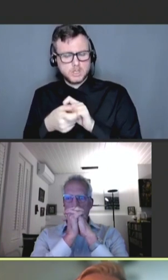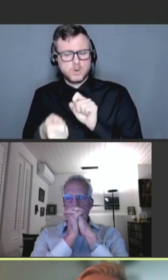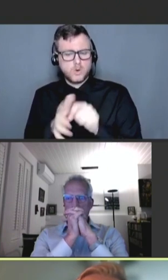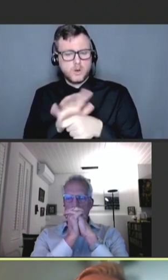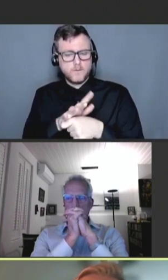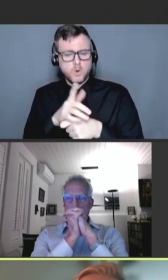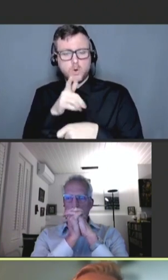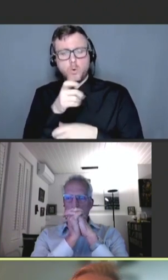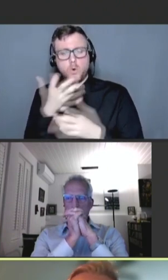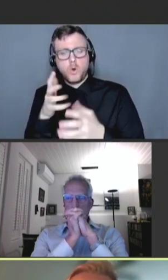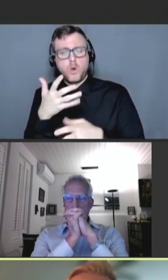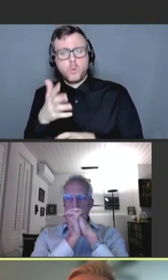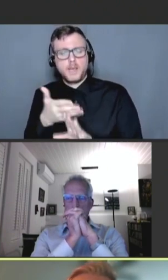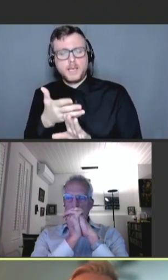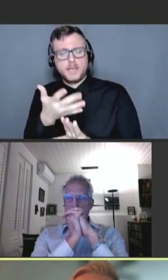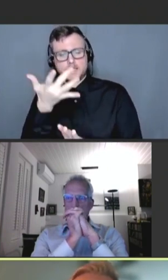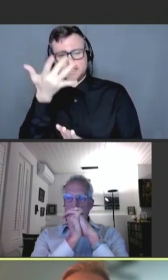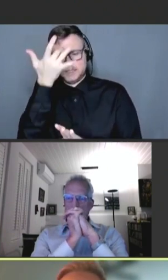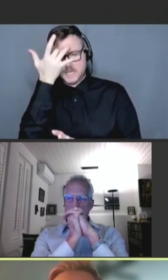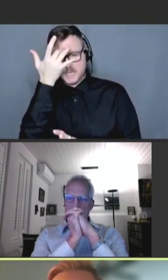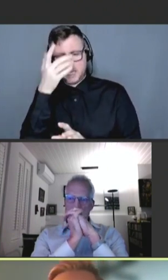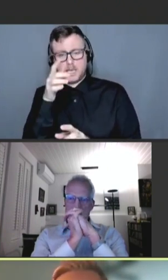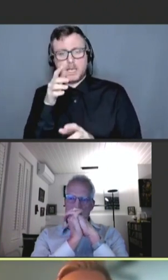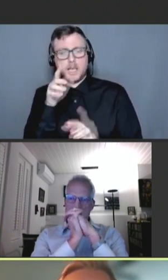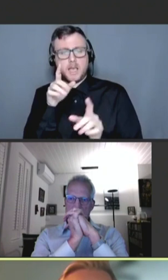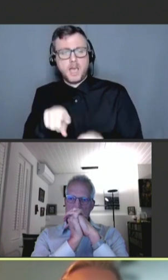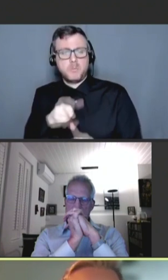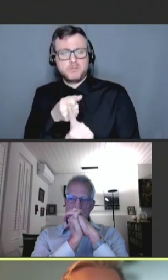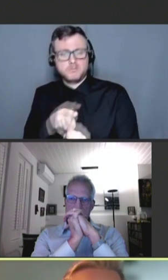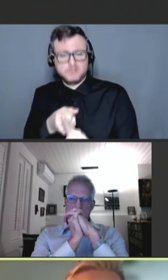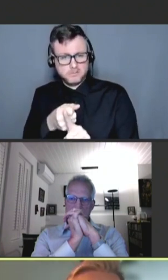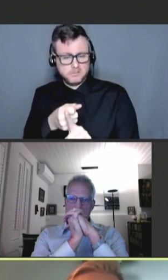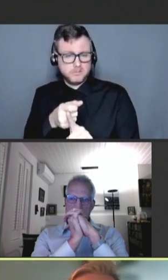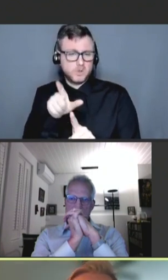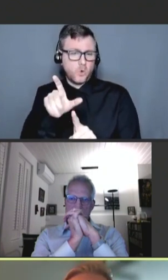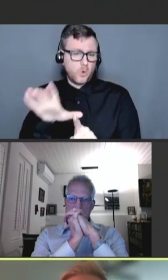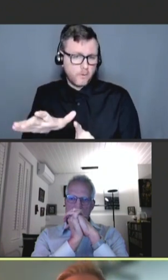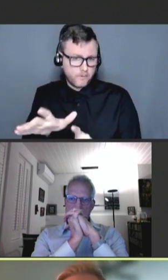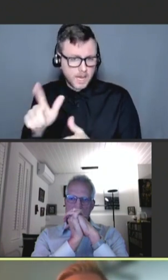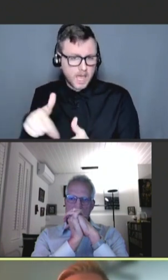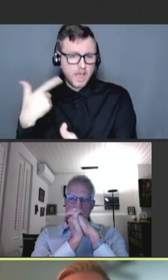previously infected, developed Long-COVID, and then received the vaccine. Overall, unfortunately,